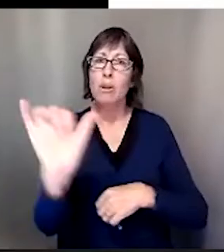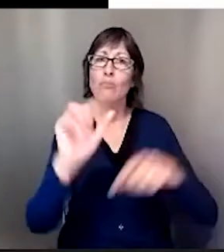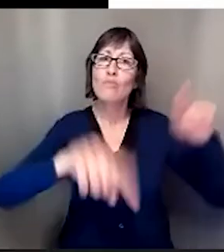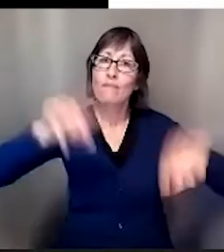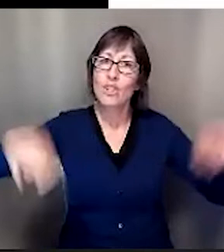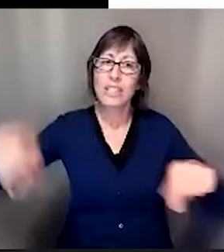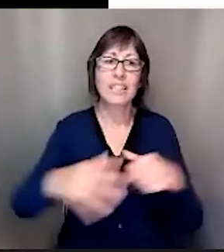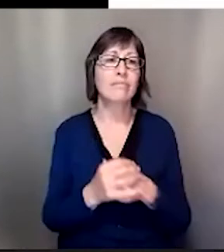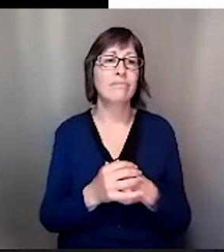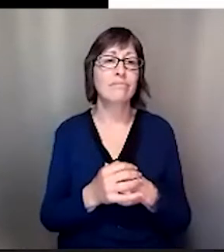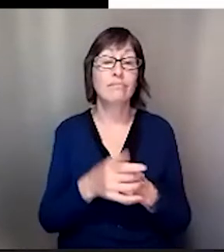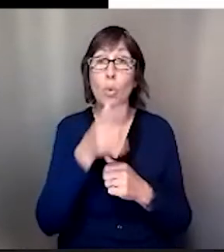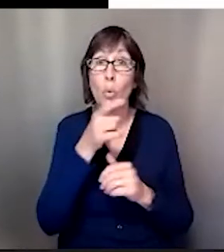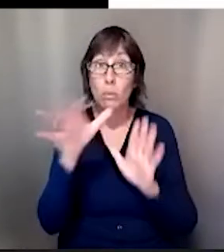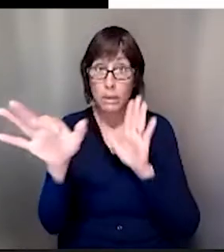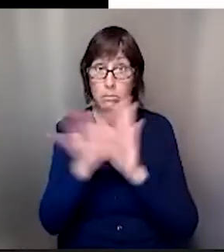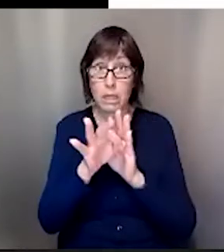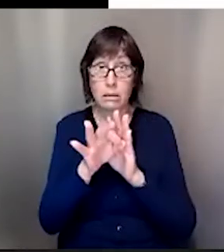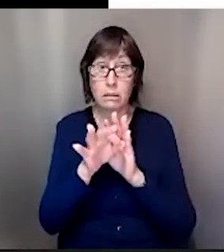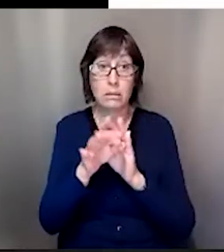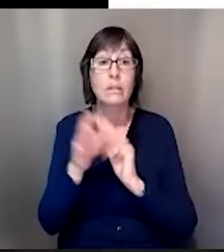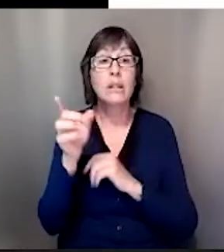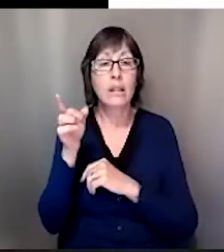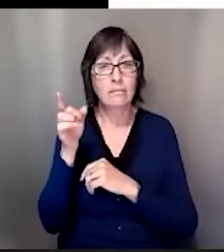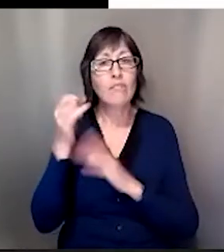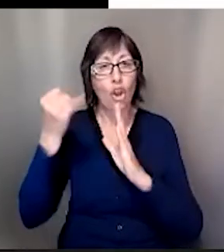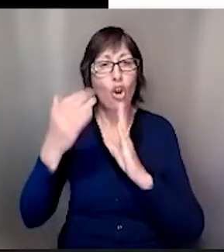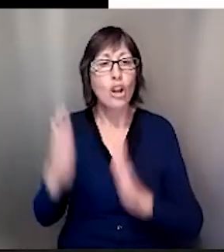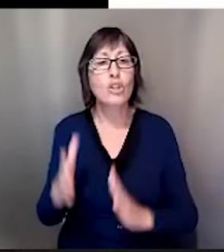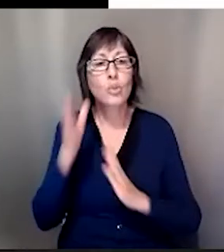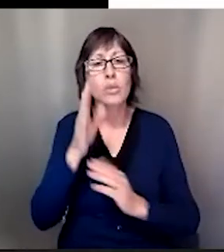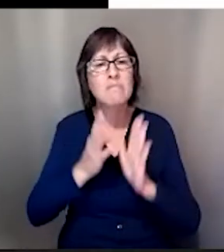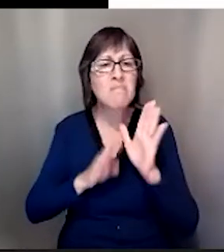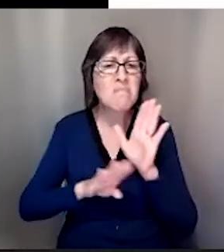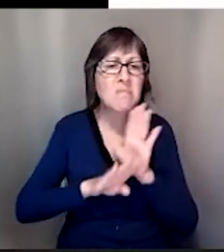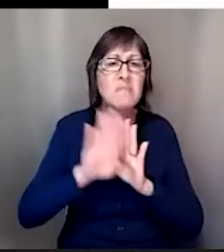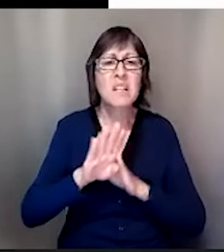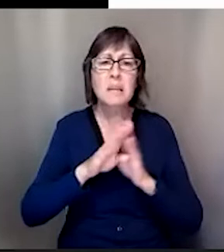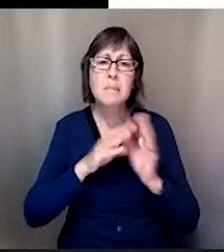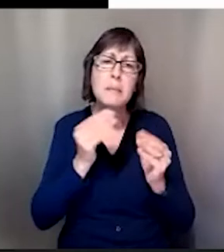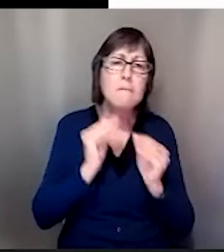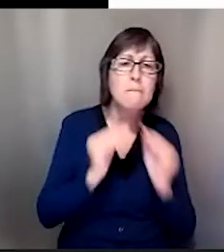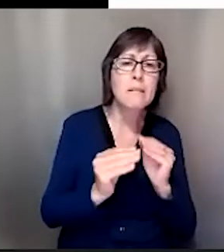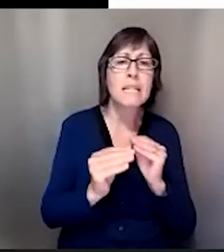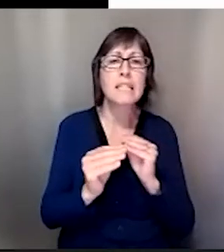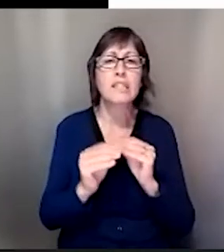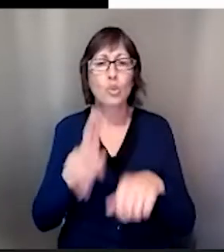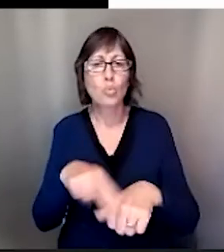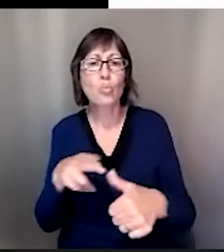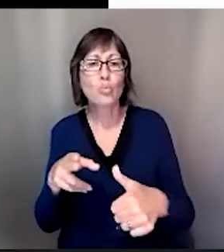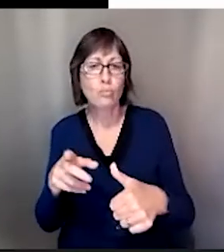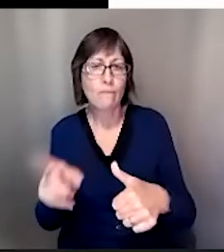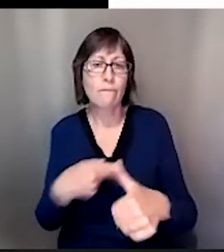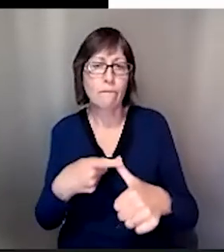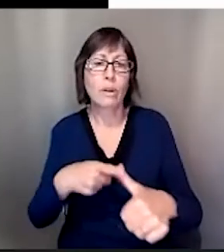The selected artists will be required to create and submit six unique artwork designs as high-resolution